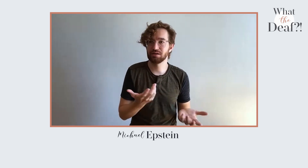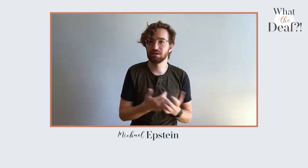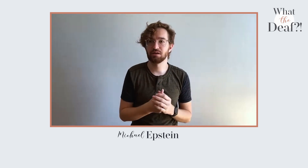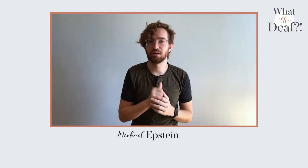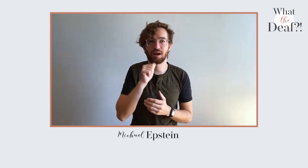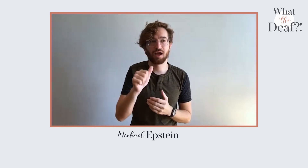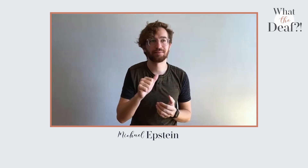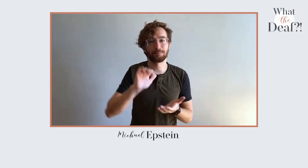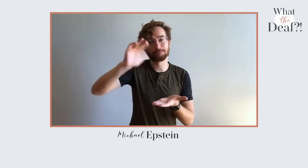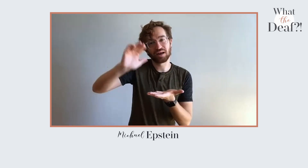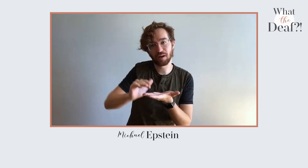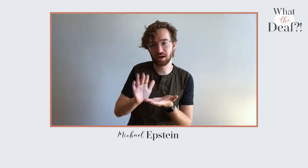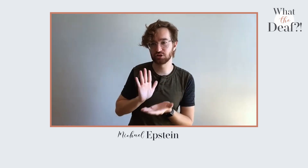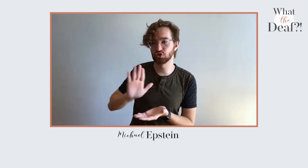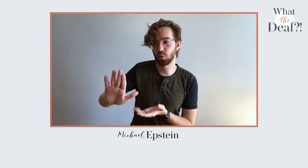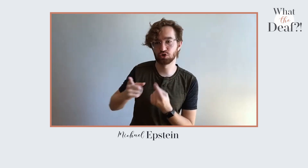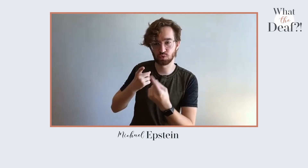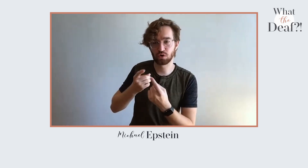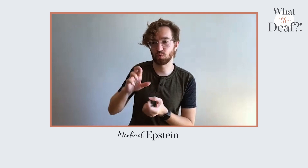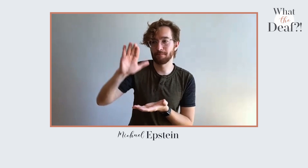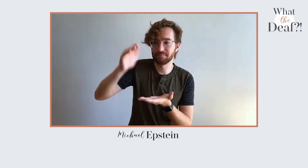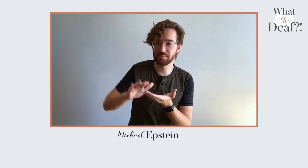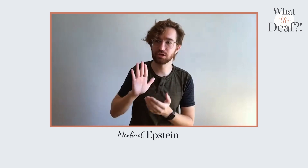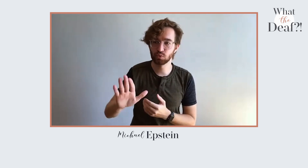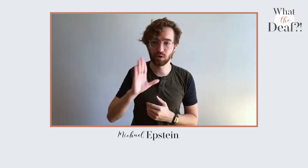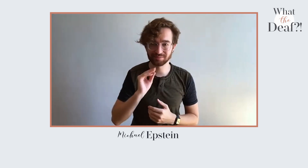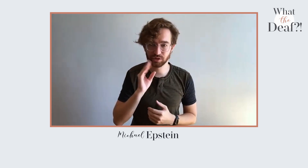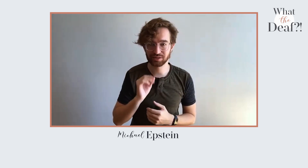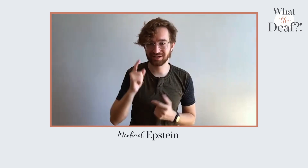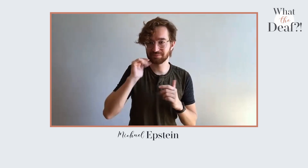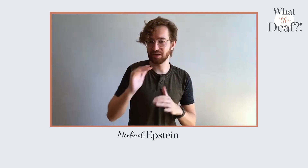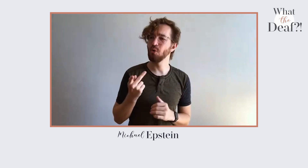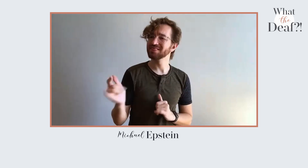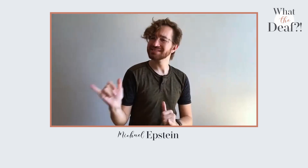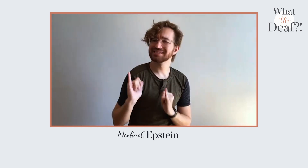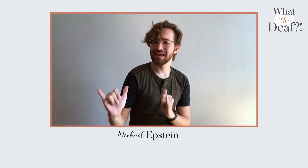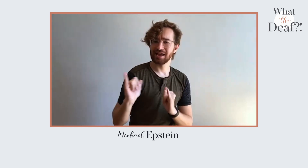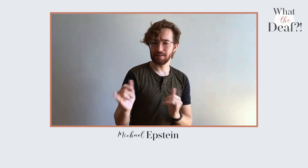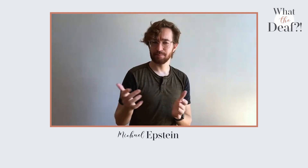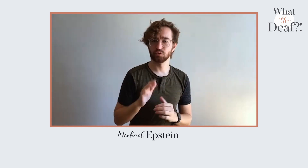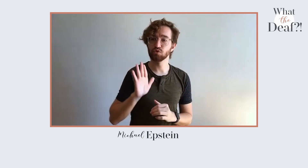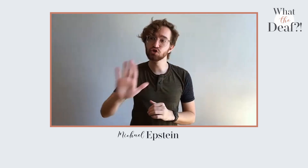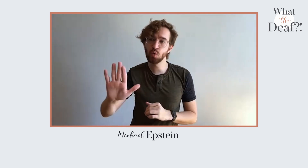And trying to minimize one's struggle and minimize their experience by saying, "Oh well, we're the same",